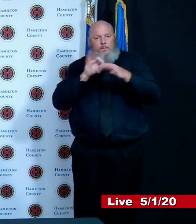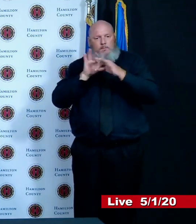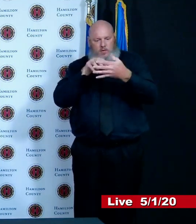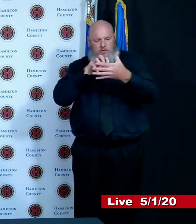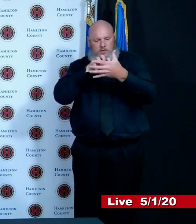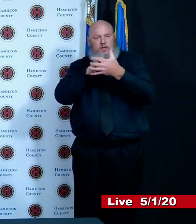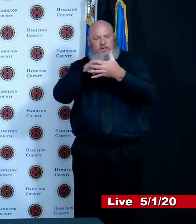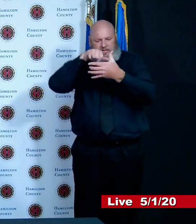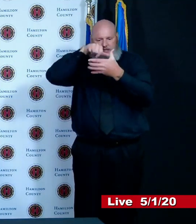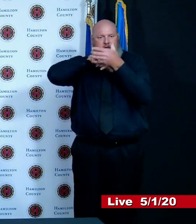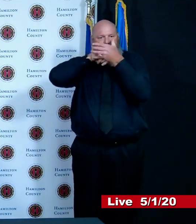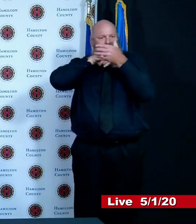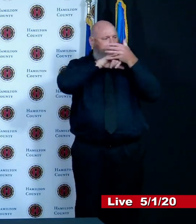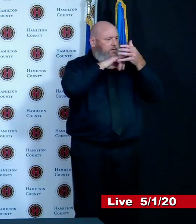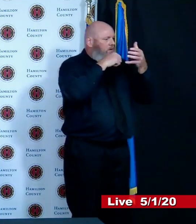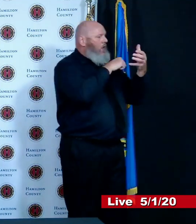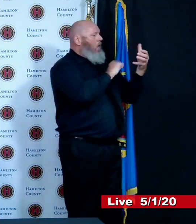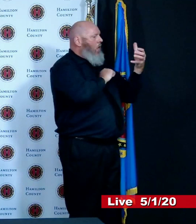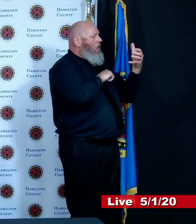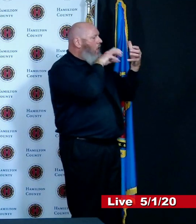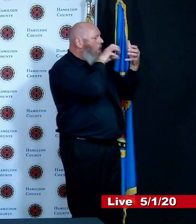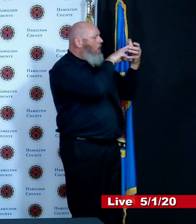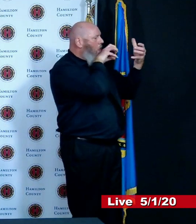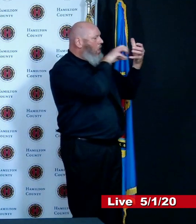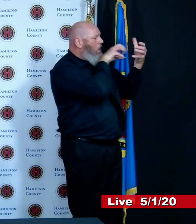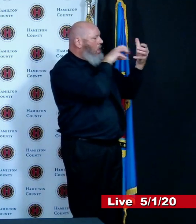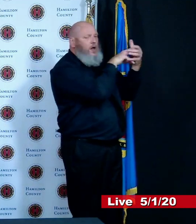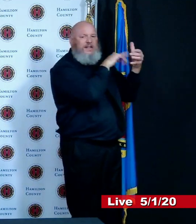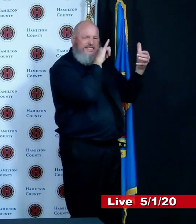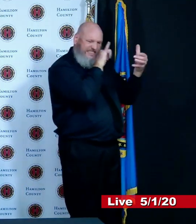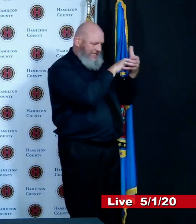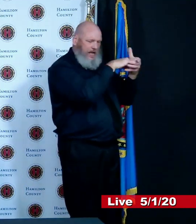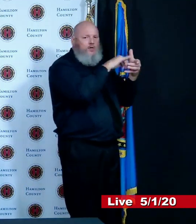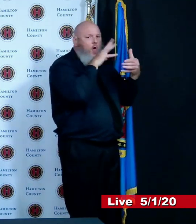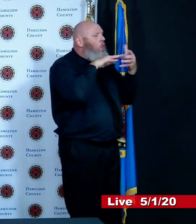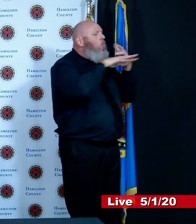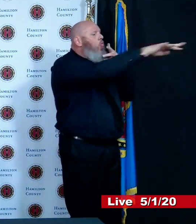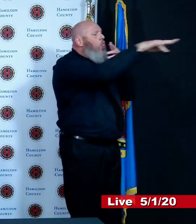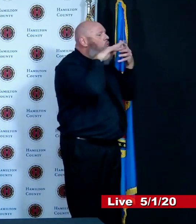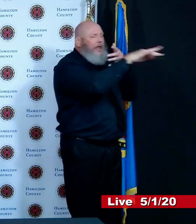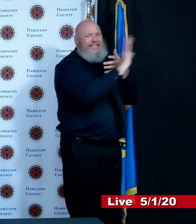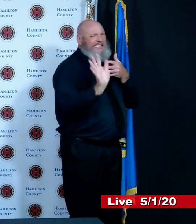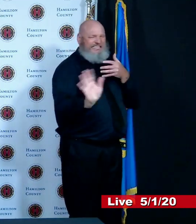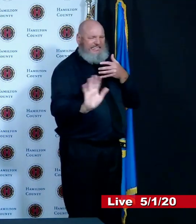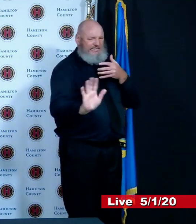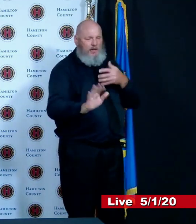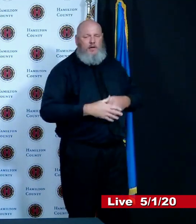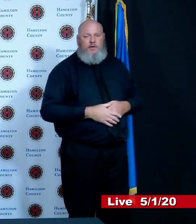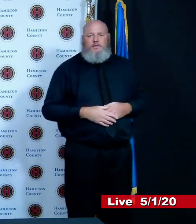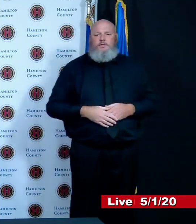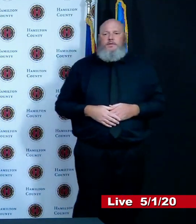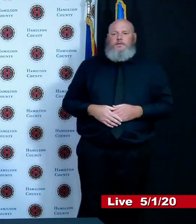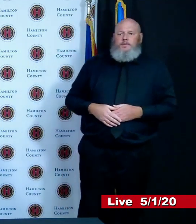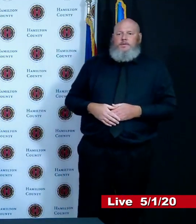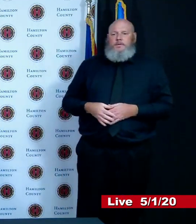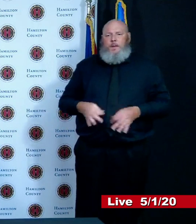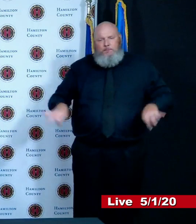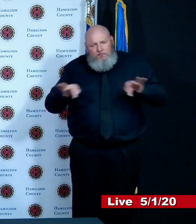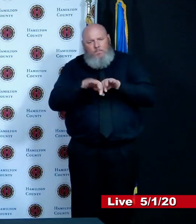back open there's a requirement that they do daily health assessments for their employees the employee is allowed to self take their temperature at home